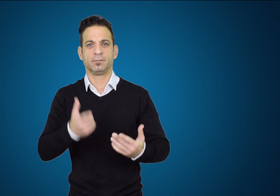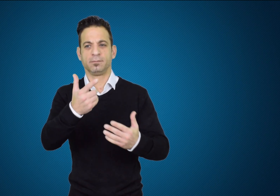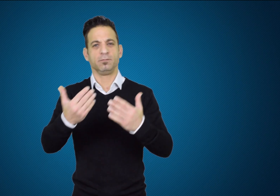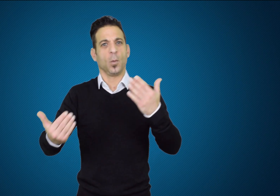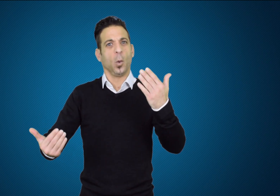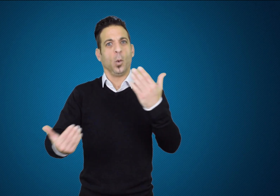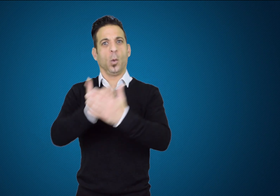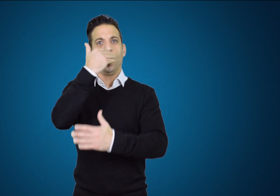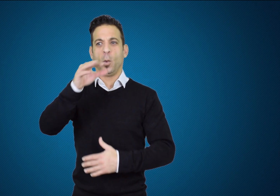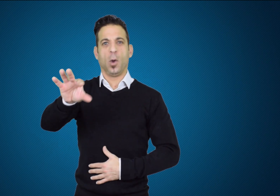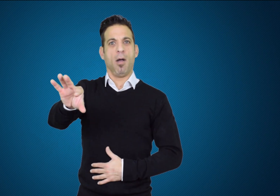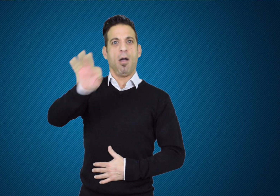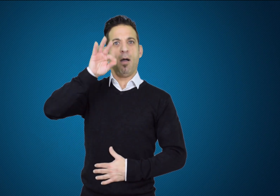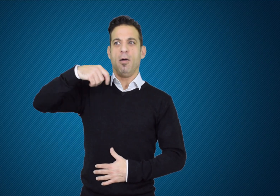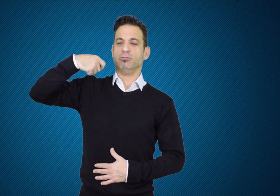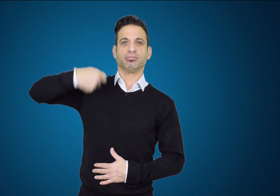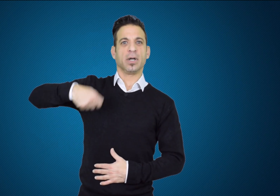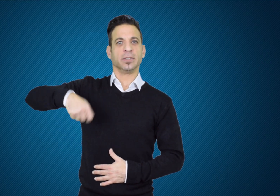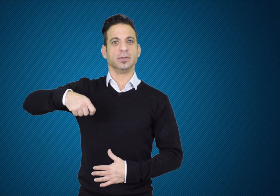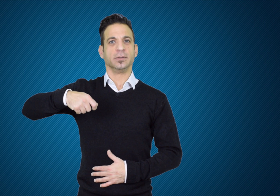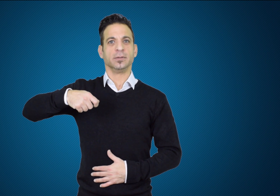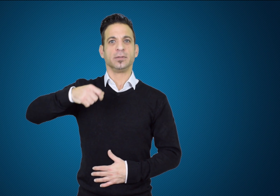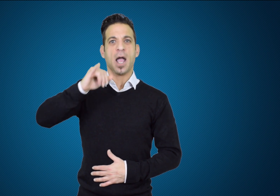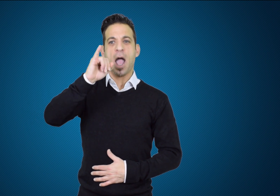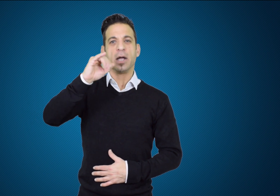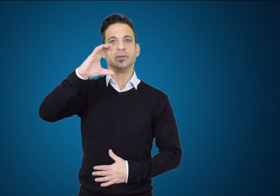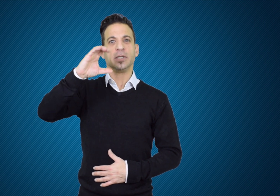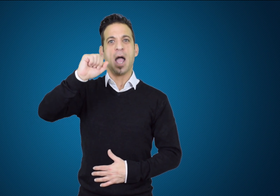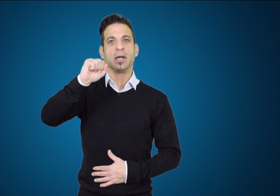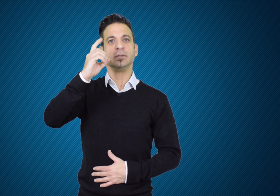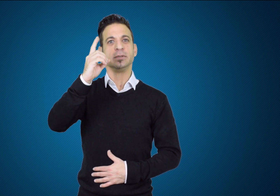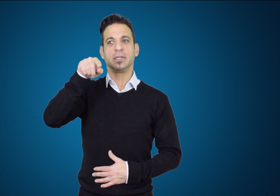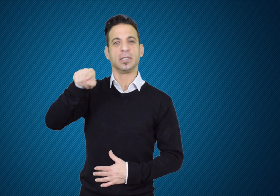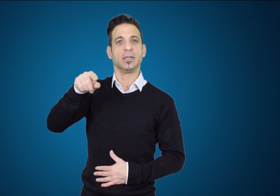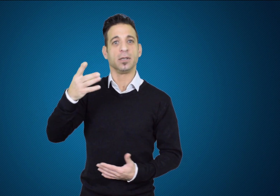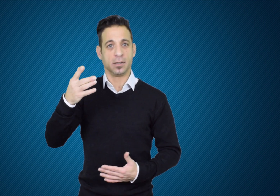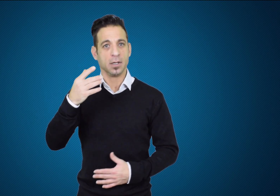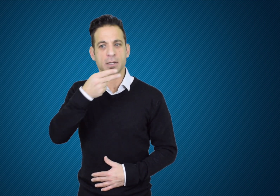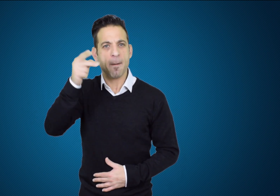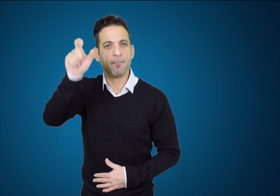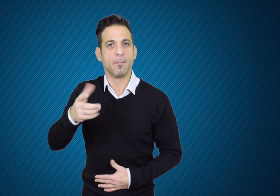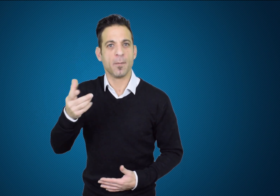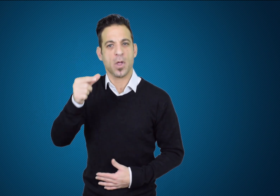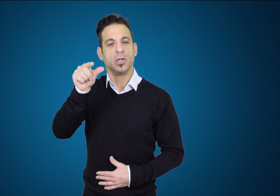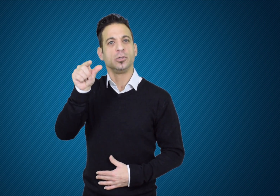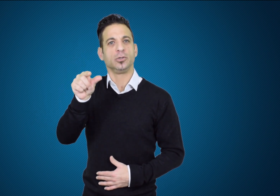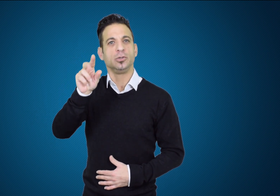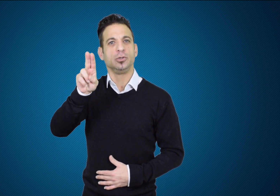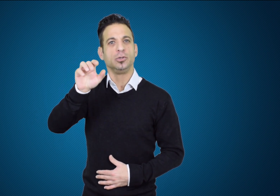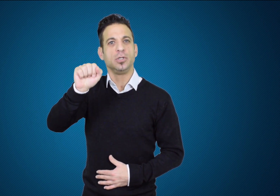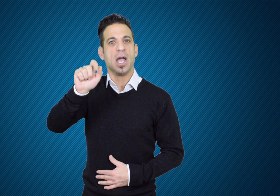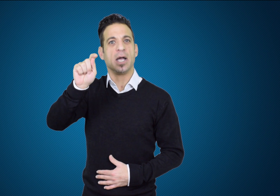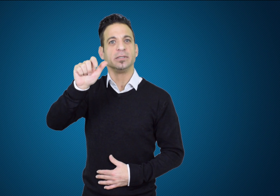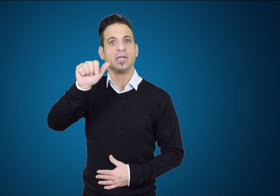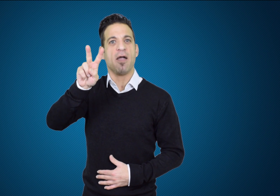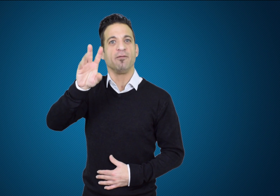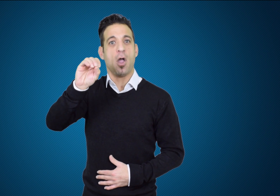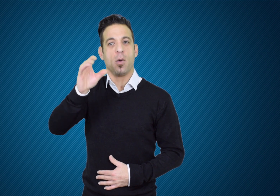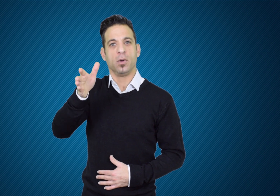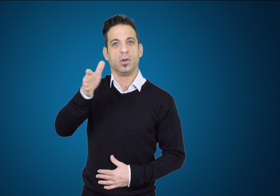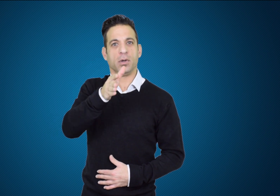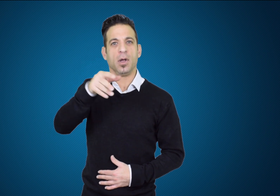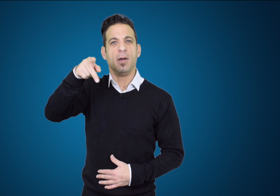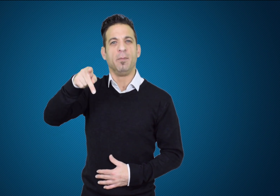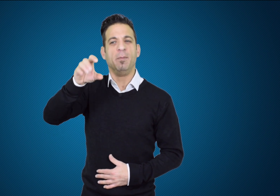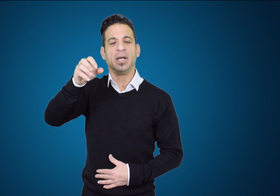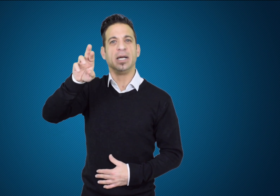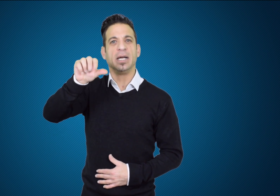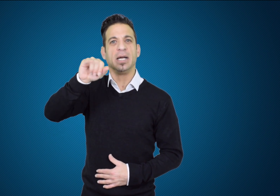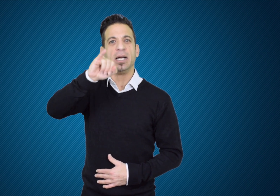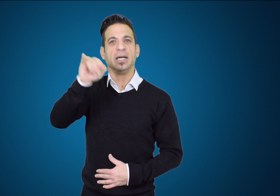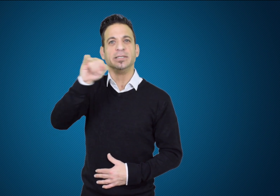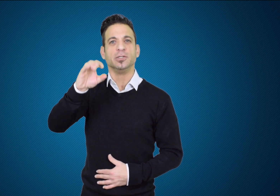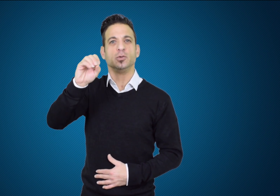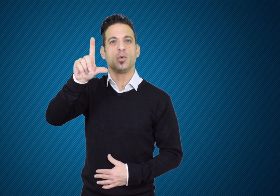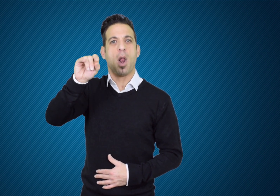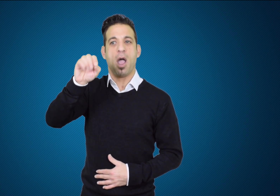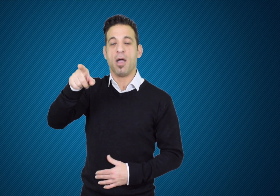The newly-elected interim ICSD president, Gustavo de Araujo Perazzolo